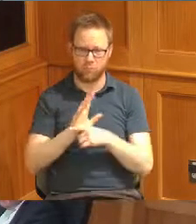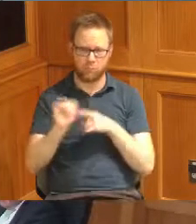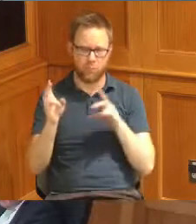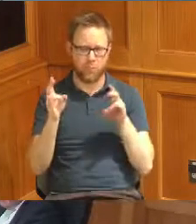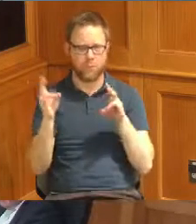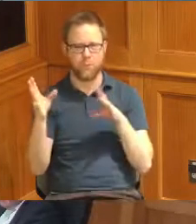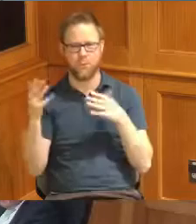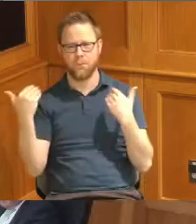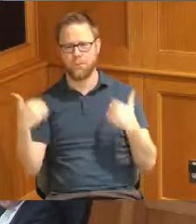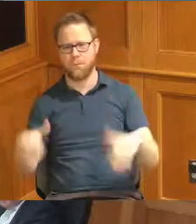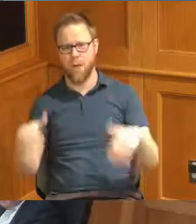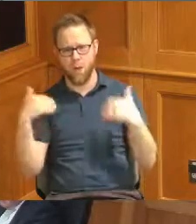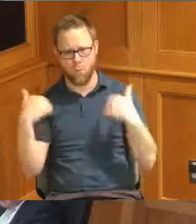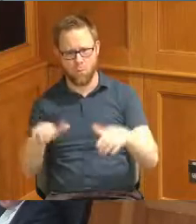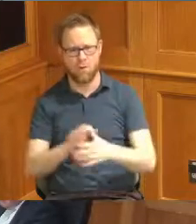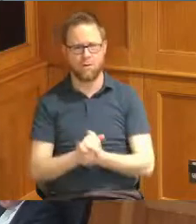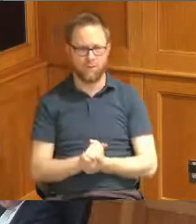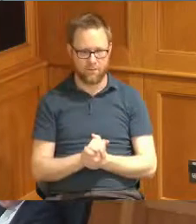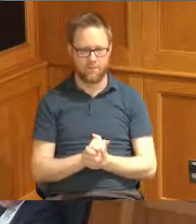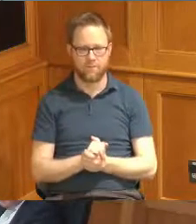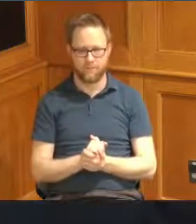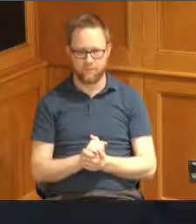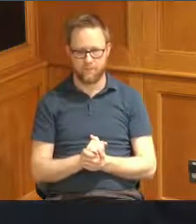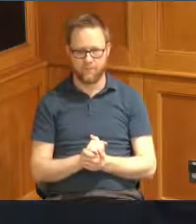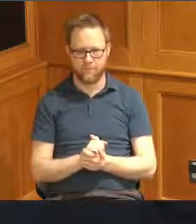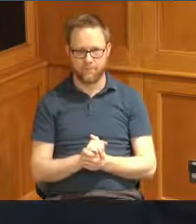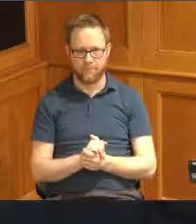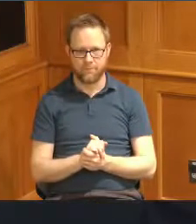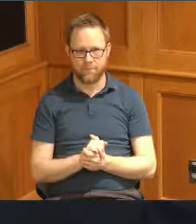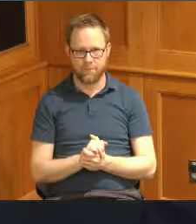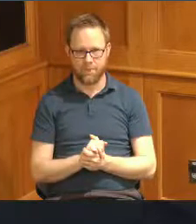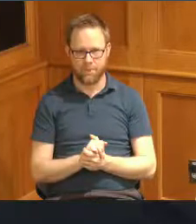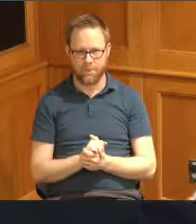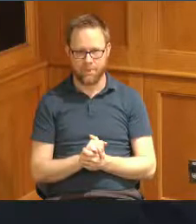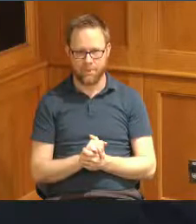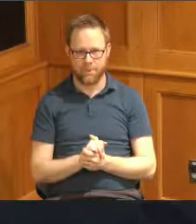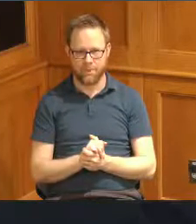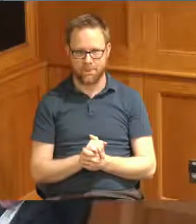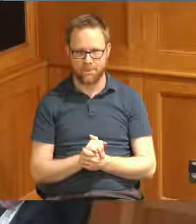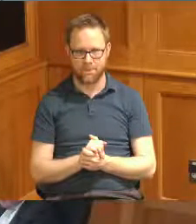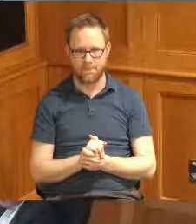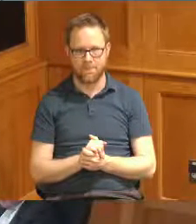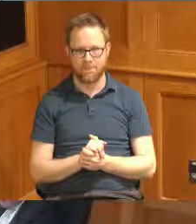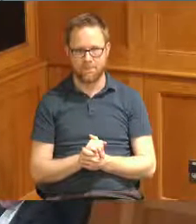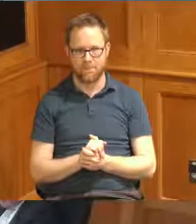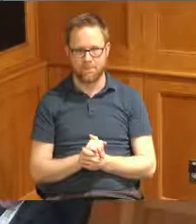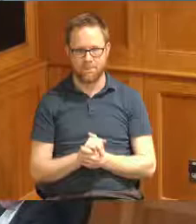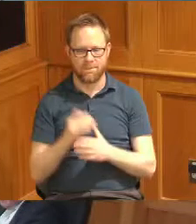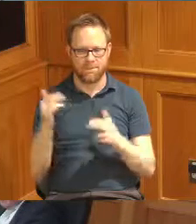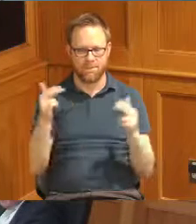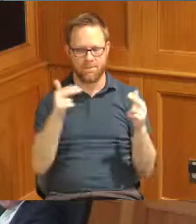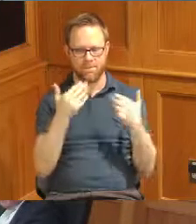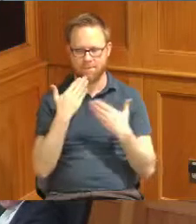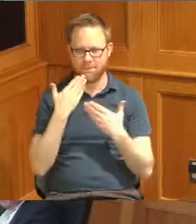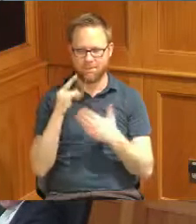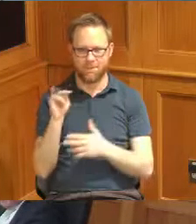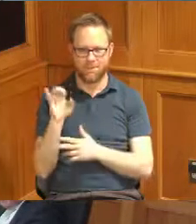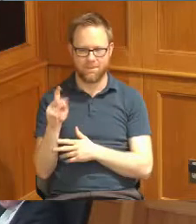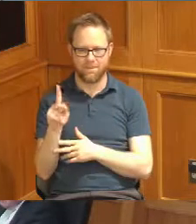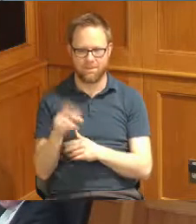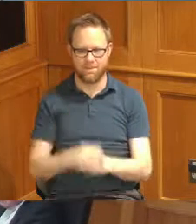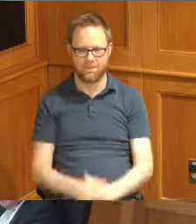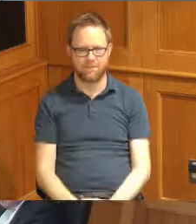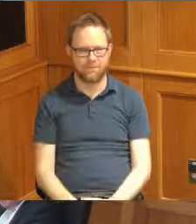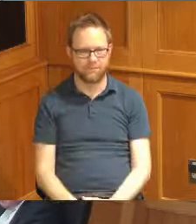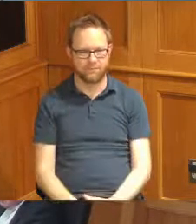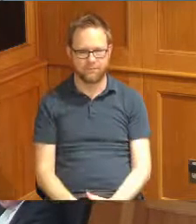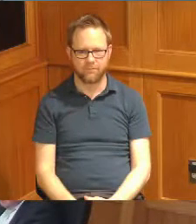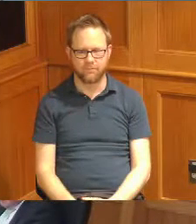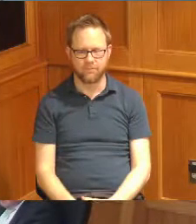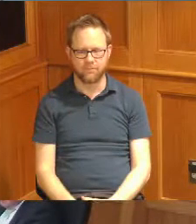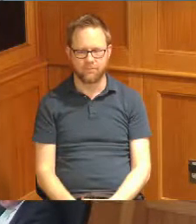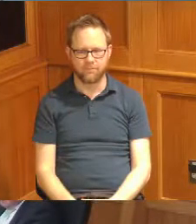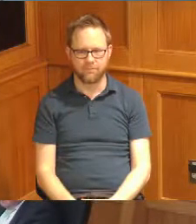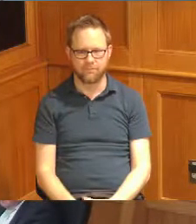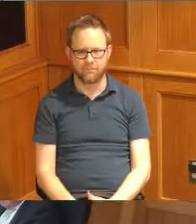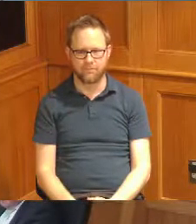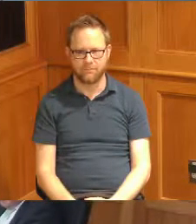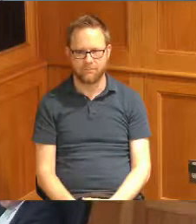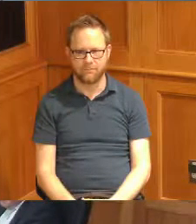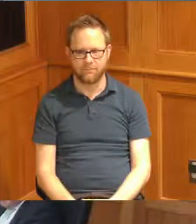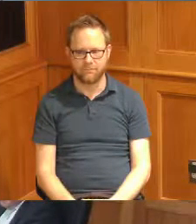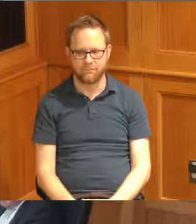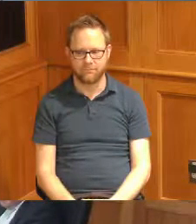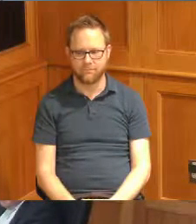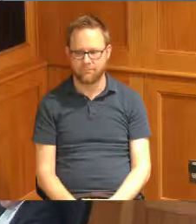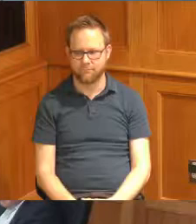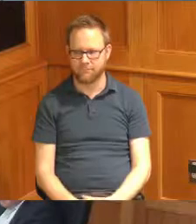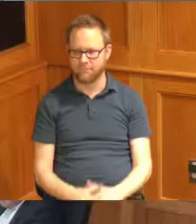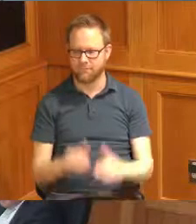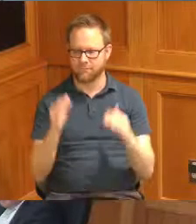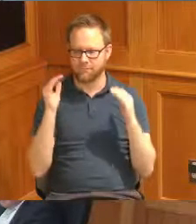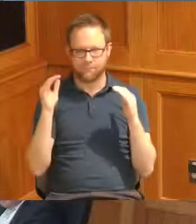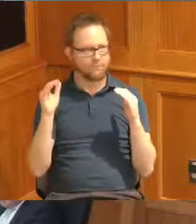a baller yeah oh okay thank you thank you Nick okay thank you thank you so much Matt Porsche